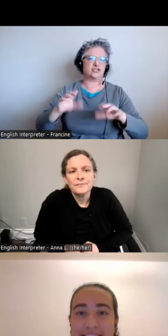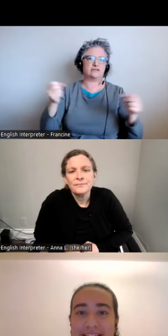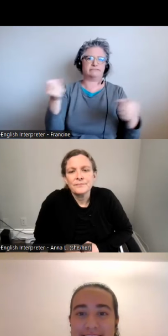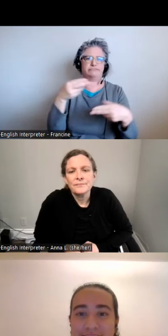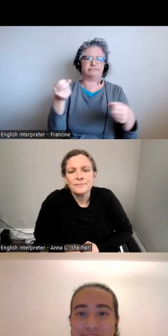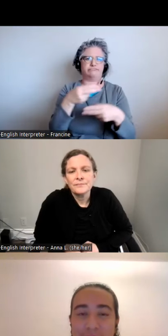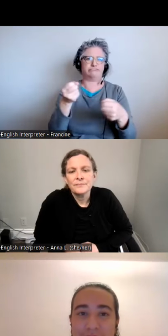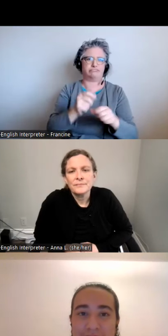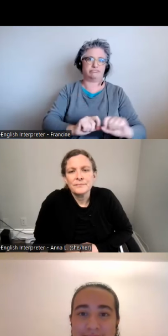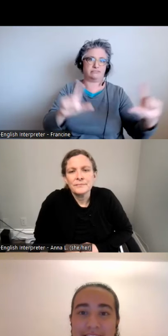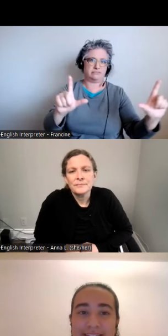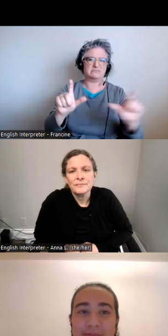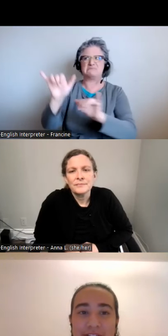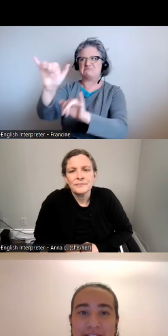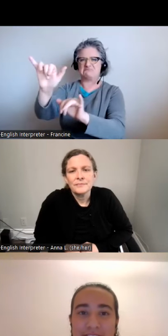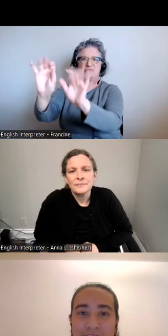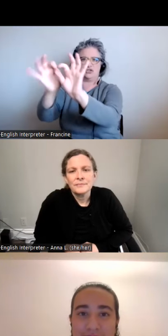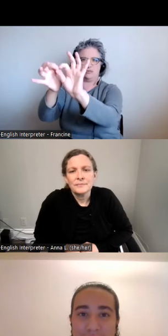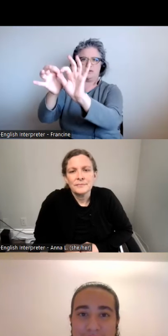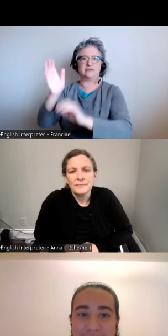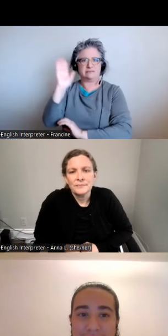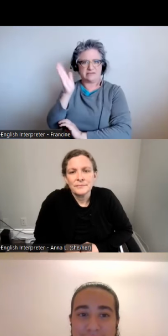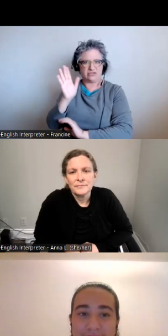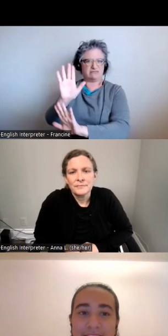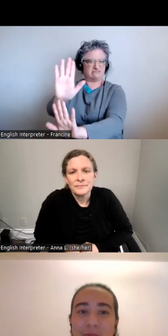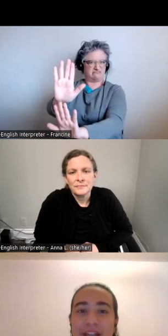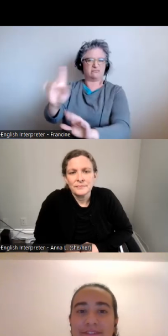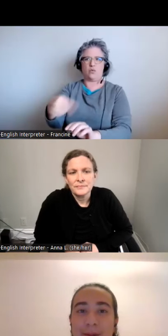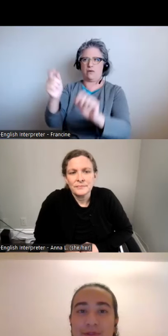I go by pronouns, she and her and I would like to start off with an introduction to some technical notes for today's, session, some technical notes is that we ask that you mute your microphones and turn off your camera while we are sharing slides this will make it easier to